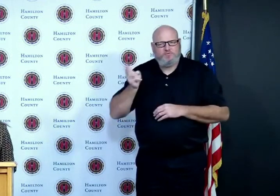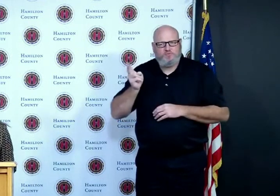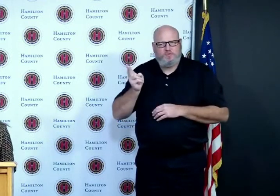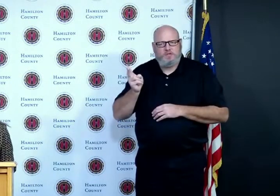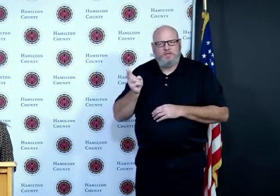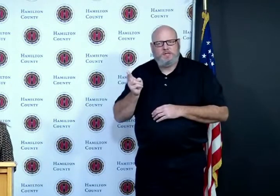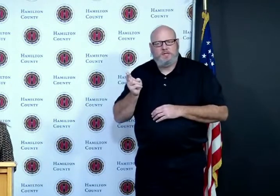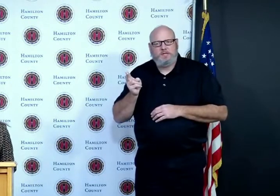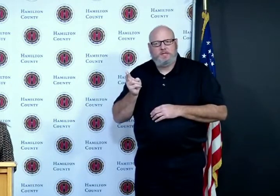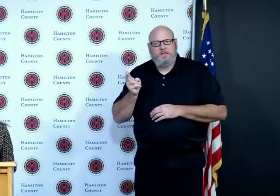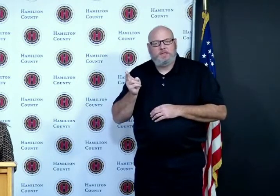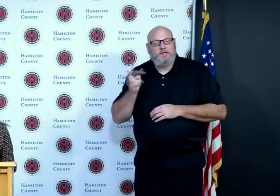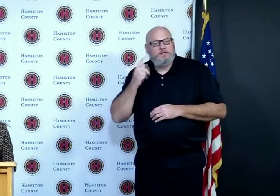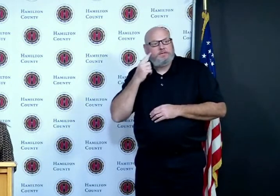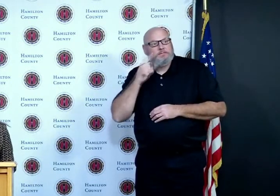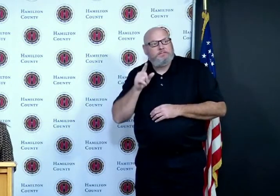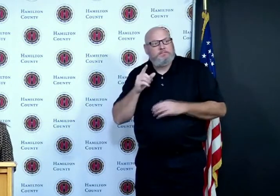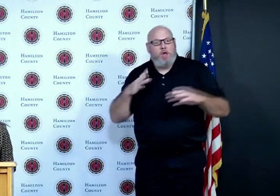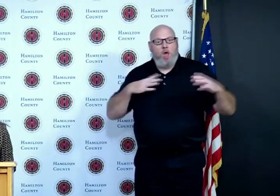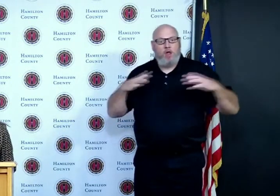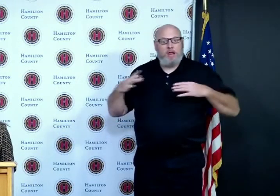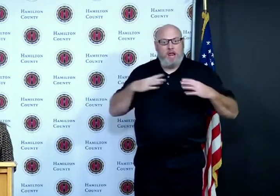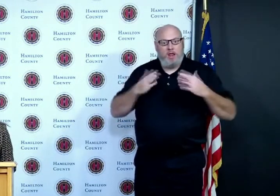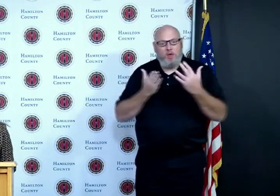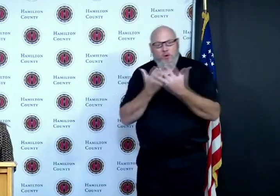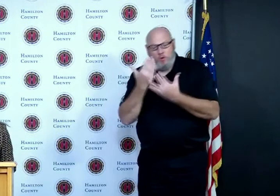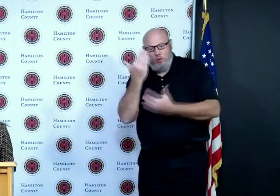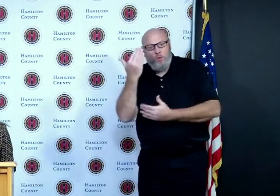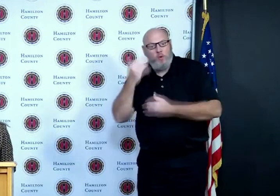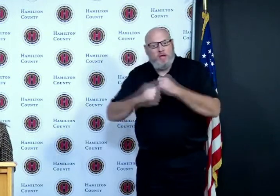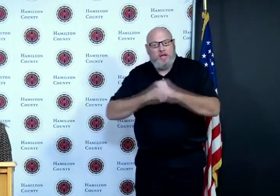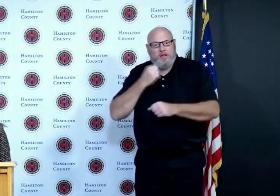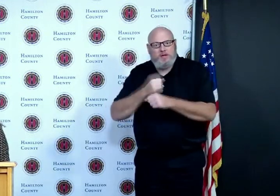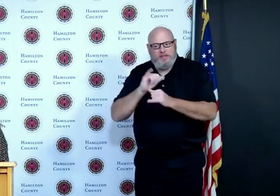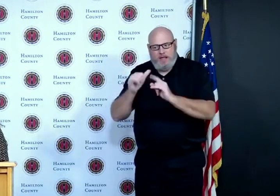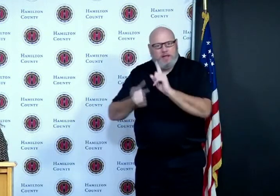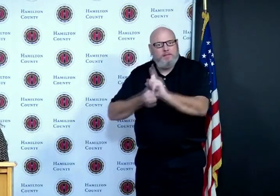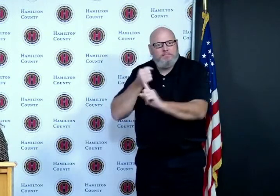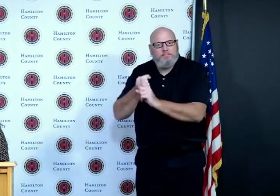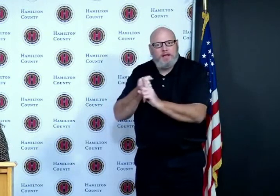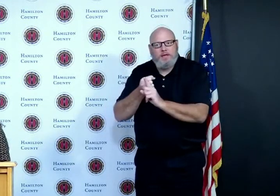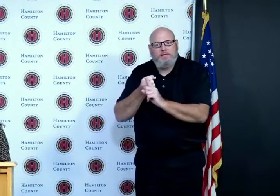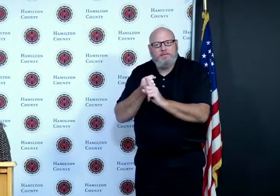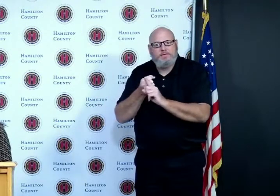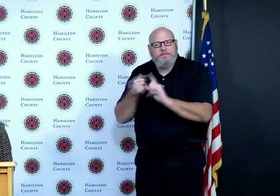and they've been you know they caught Covid they were in the hospital and now many folks